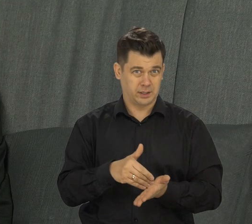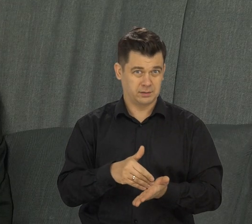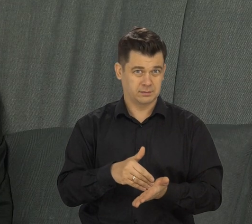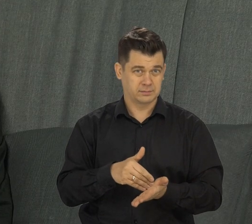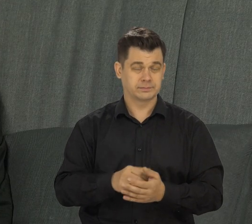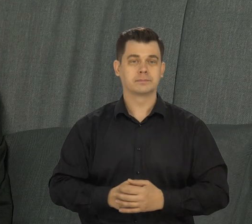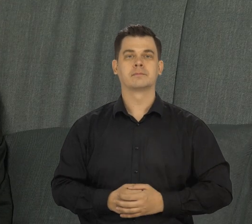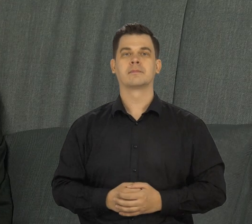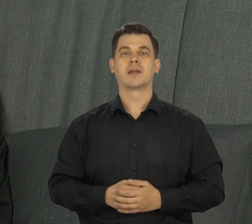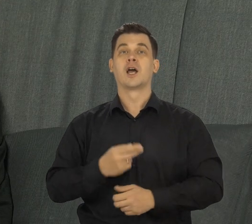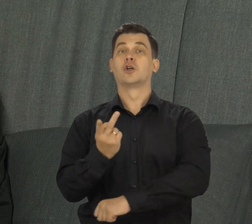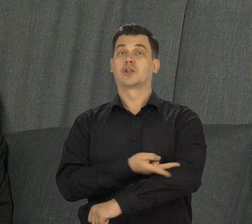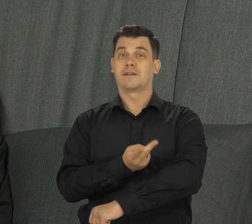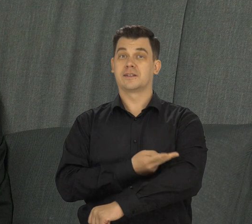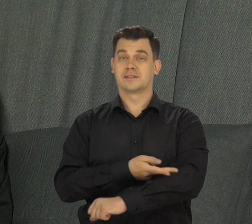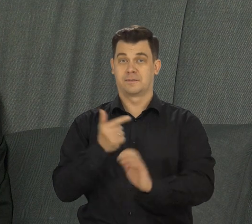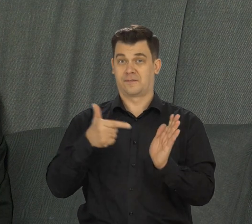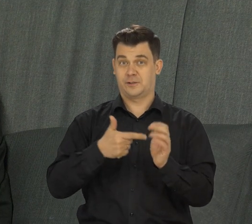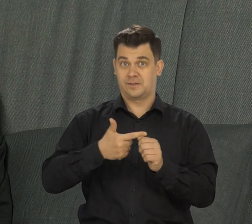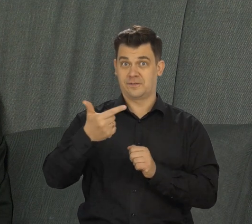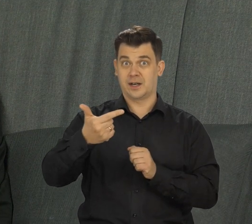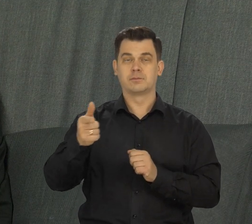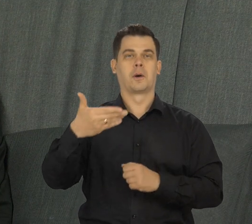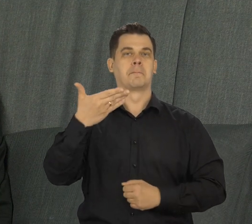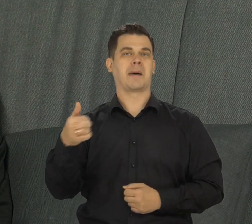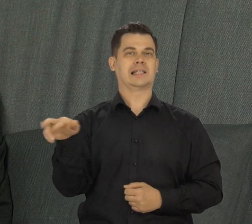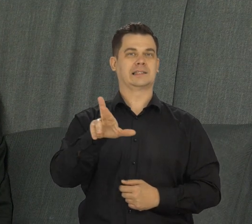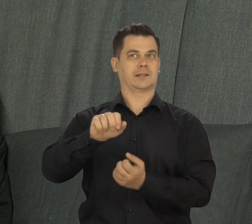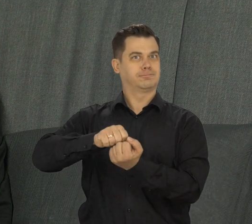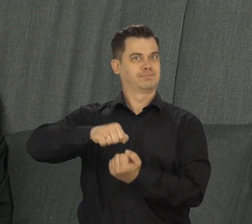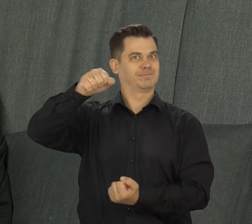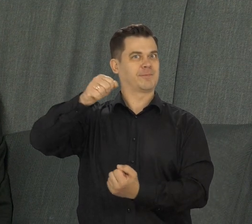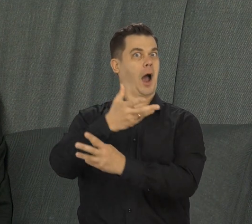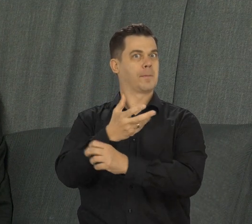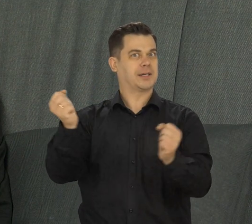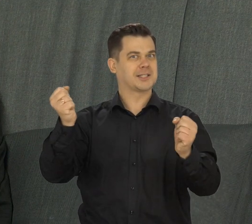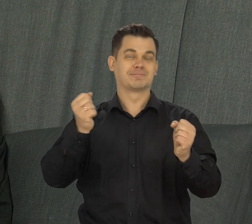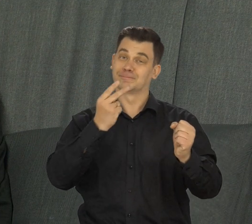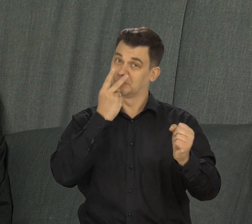In June 2022, I will be defending my master's degree in Philology of Polish Sign Language.